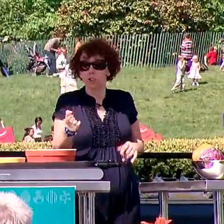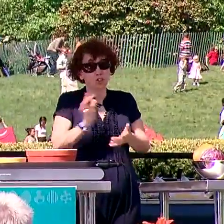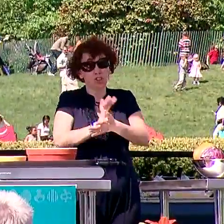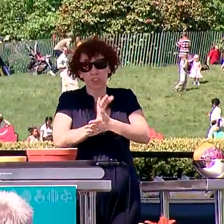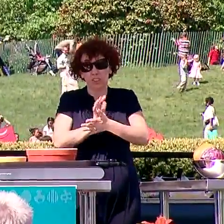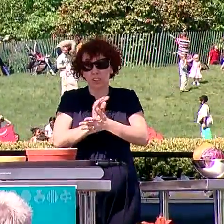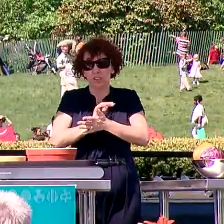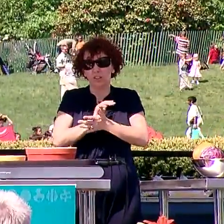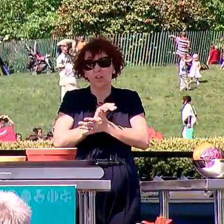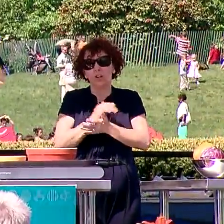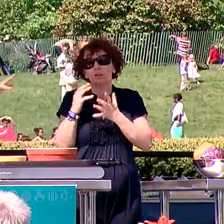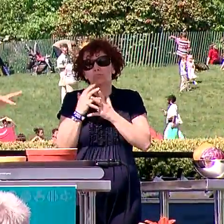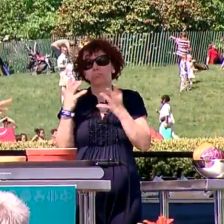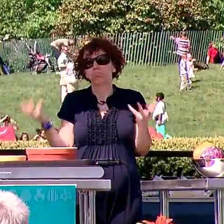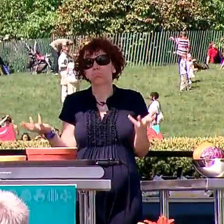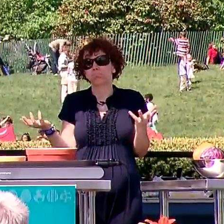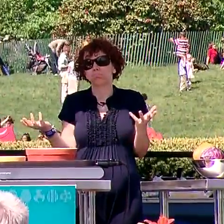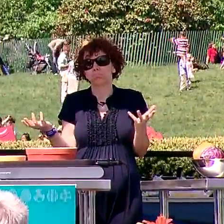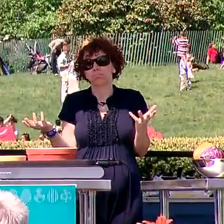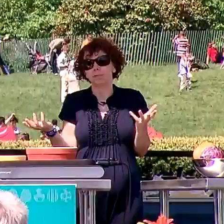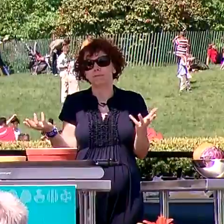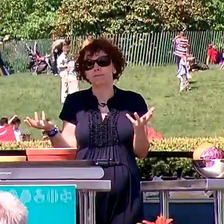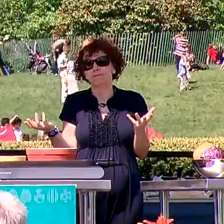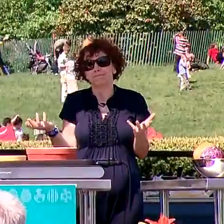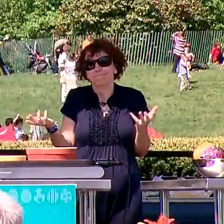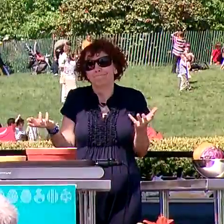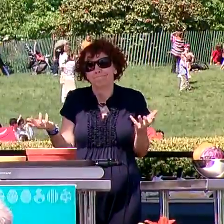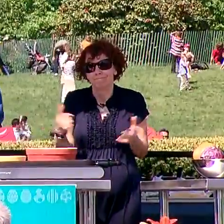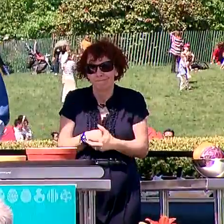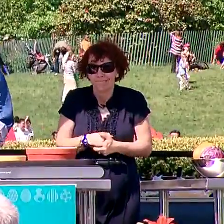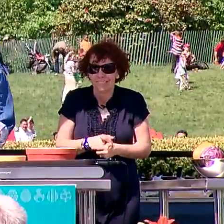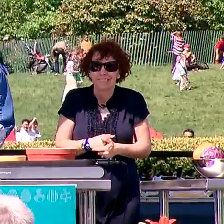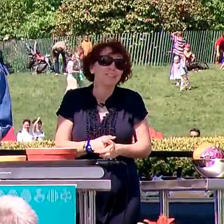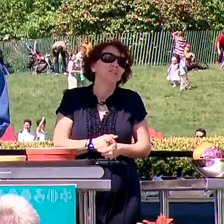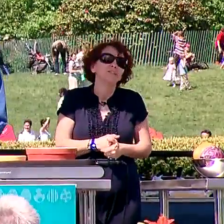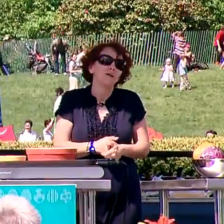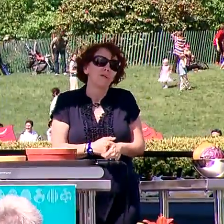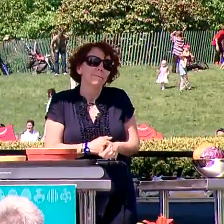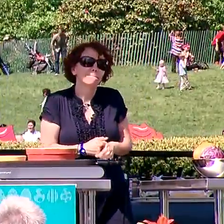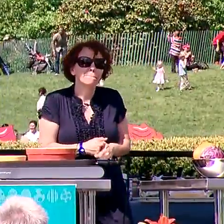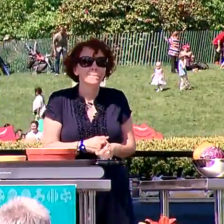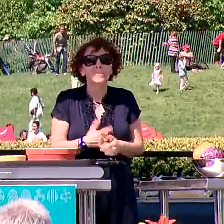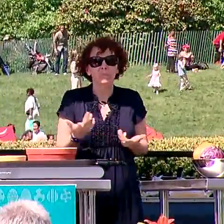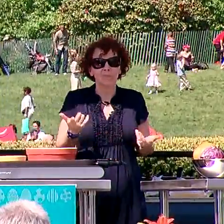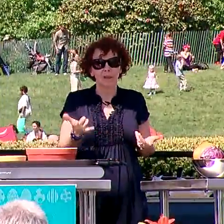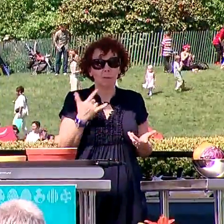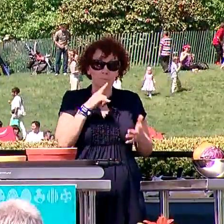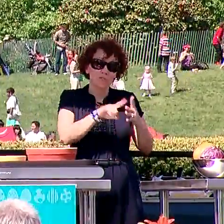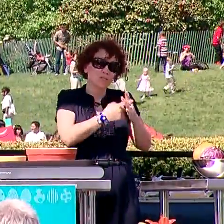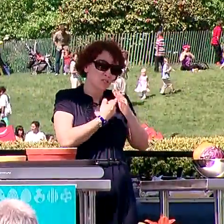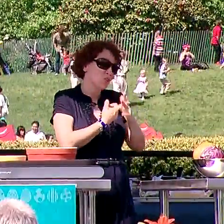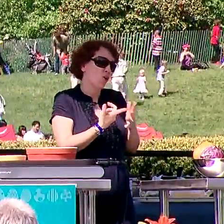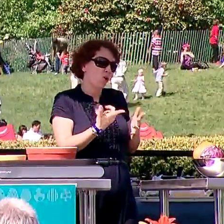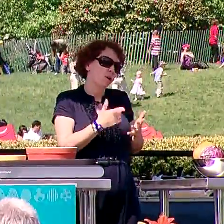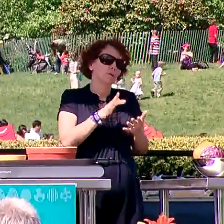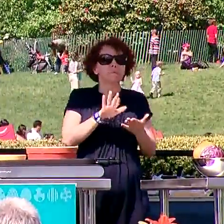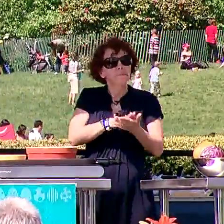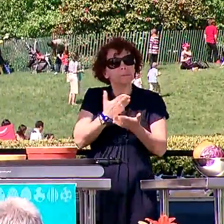Now, how do you sign gratuitous cheese? I love that. I know, right? So I'm going to get started. I'm going to sauté some of the veggies.